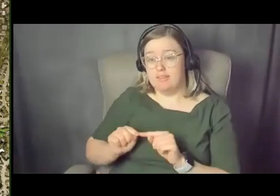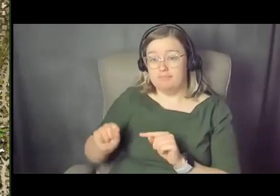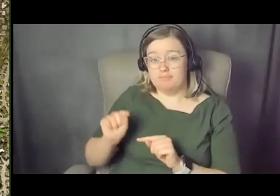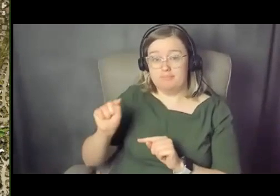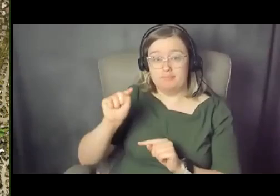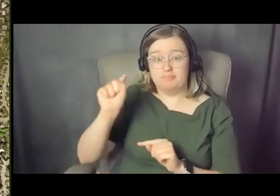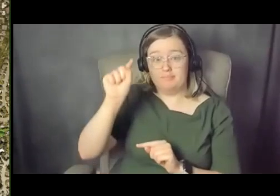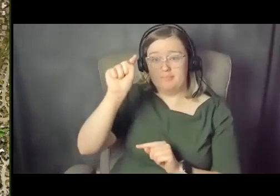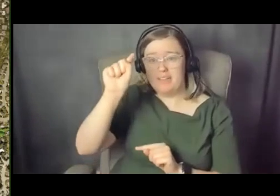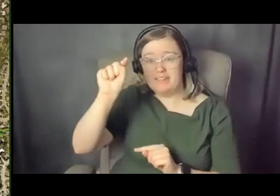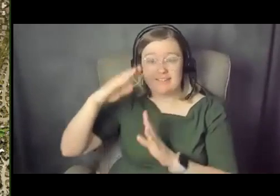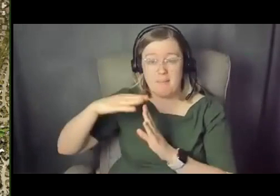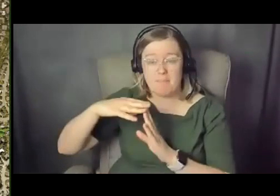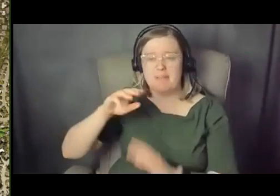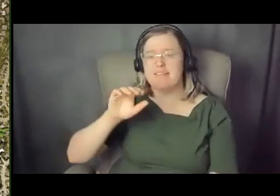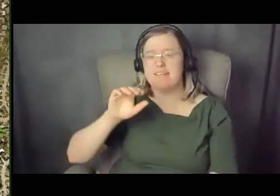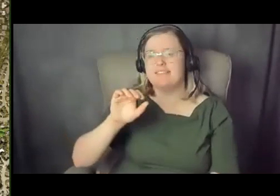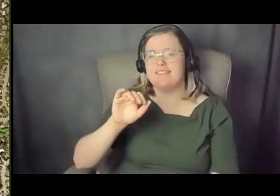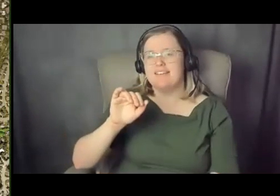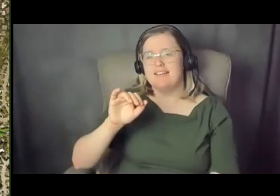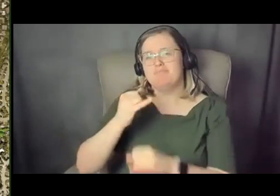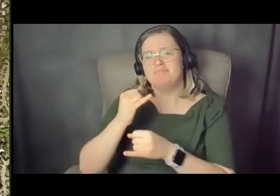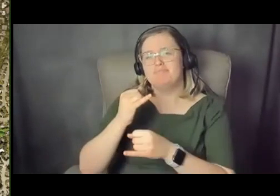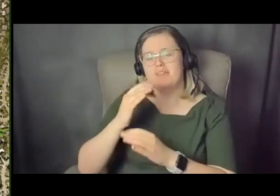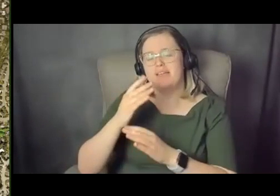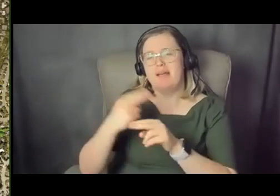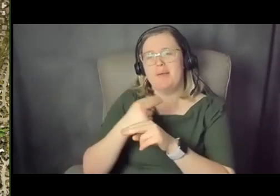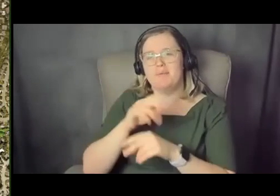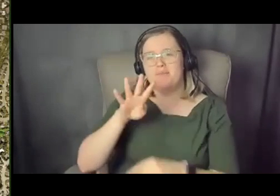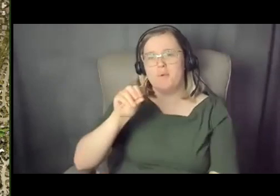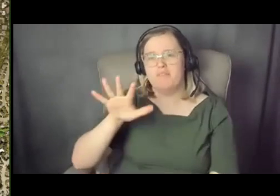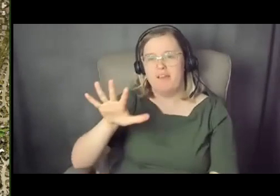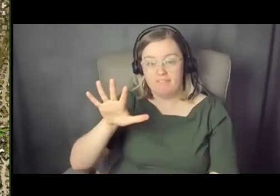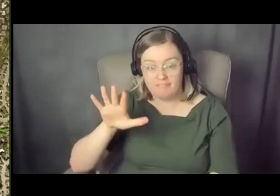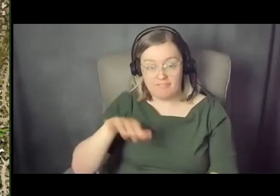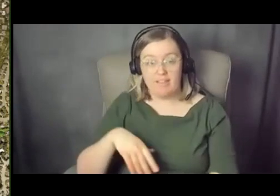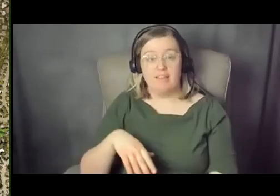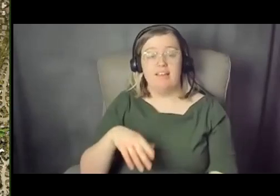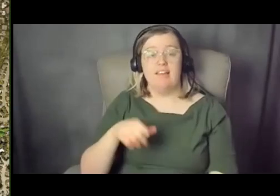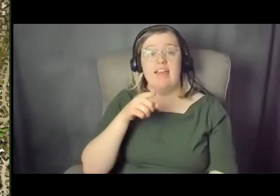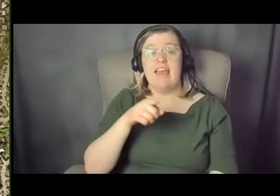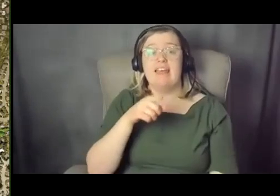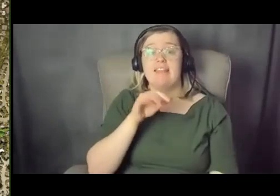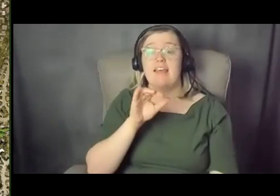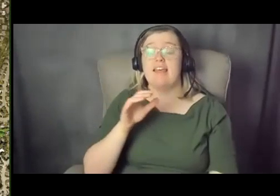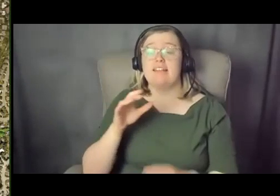is i-405 right here, right before it goes into this pipe, the east side interceptor.